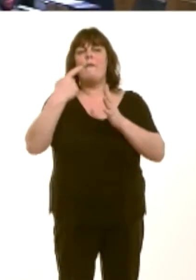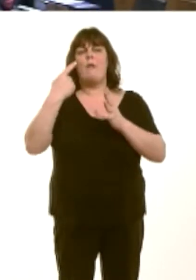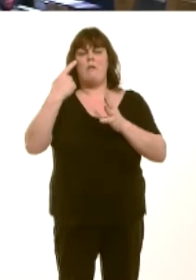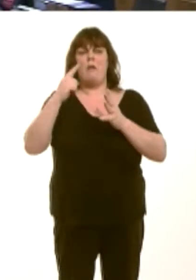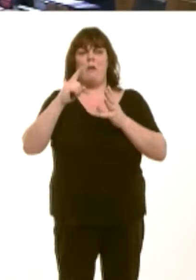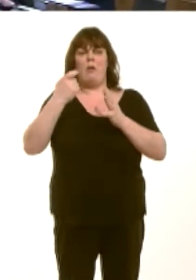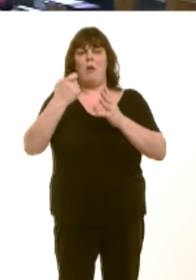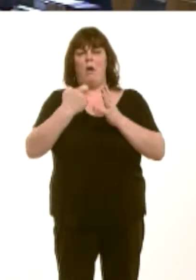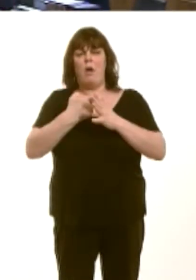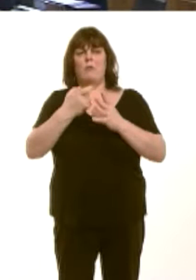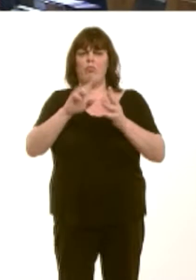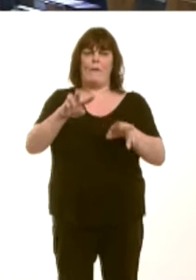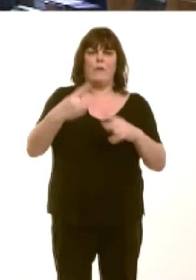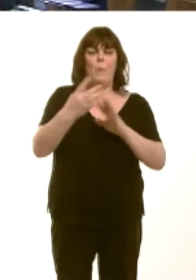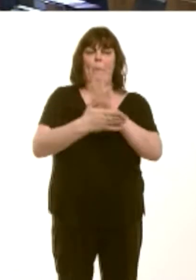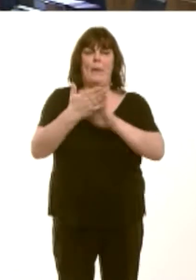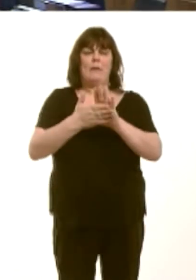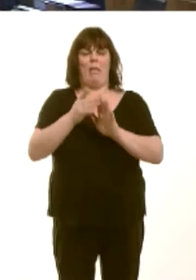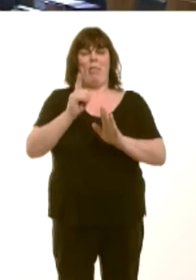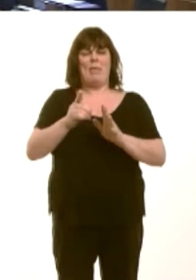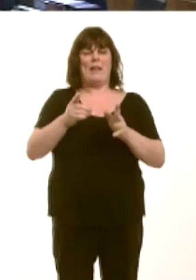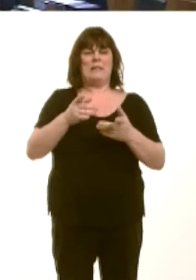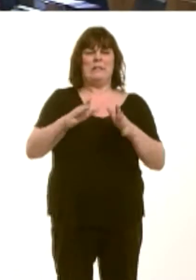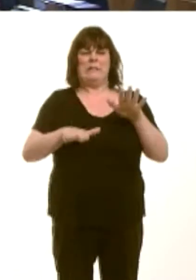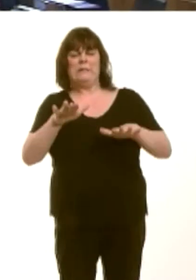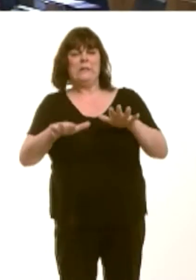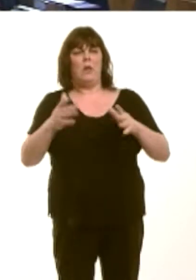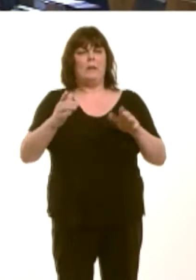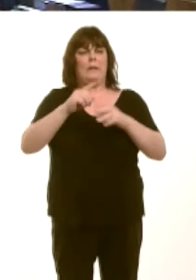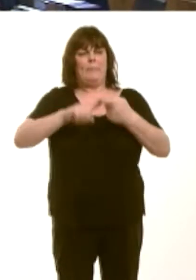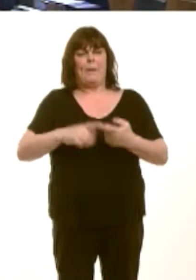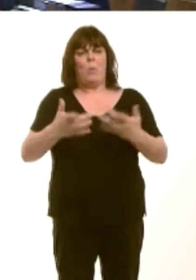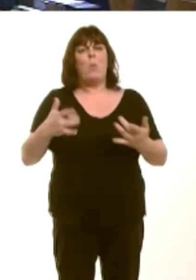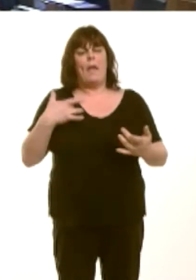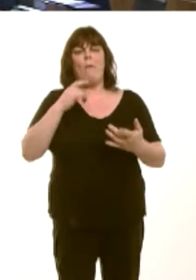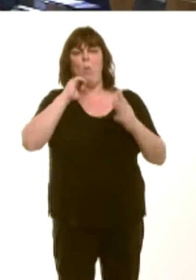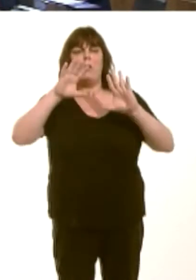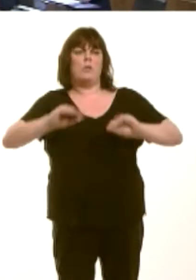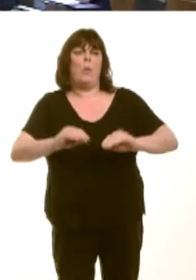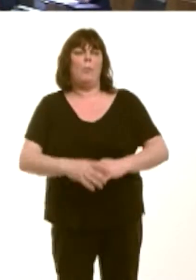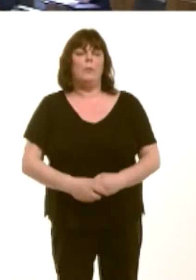Y Llywydd / The Presiding Officer: Can we move now to the leader of the Welsh Democrats, Kirsty Williams? Kirsty Williams: Thank you, Presiding Officer.